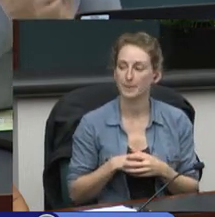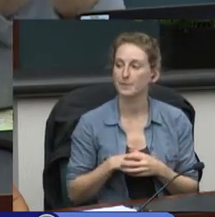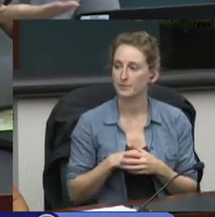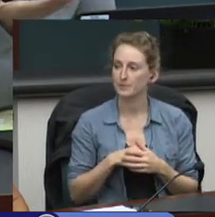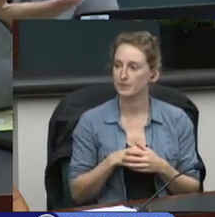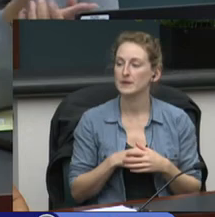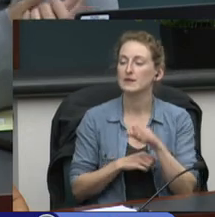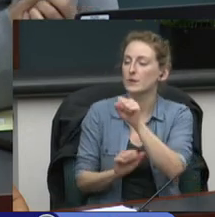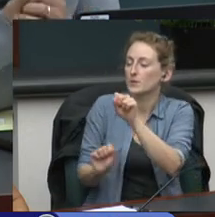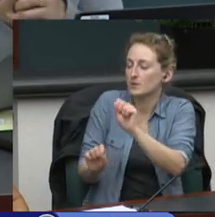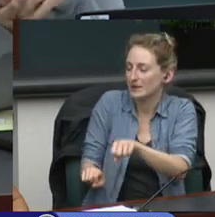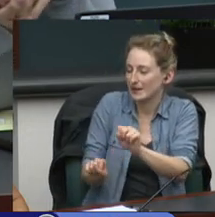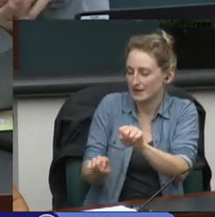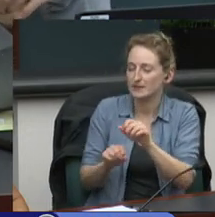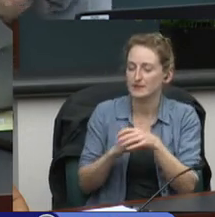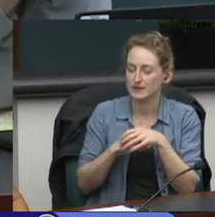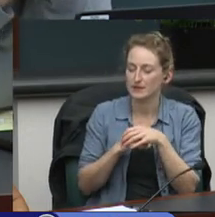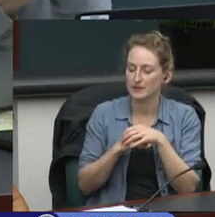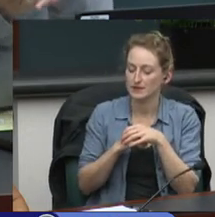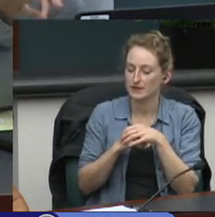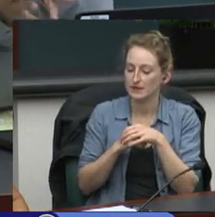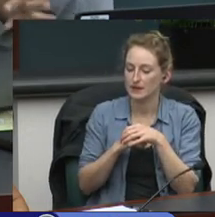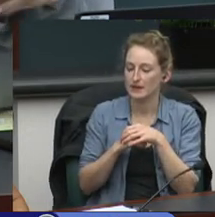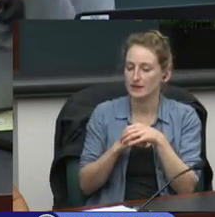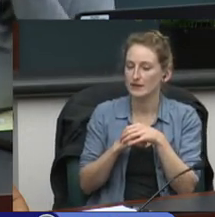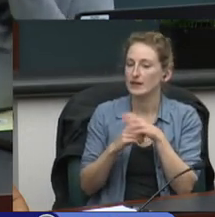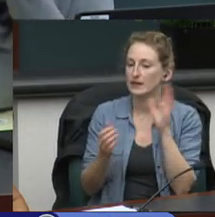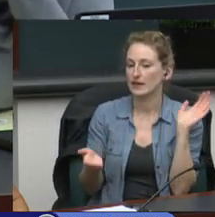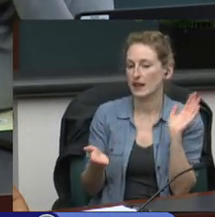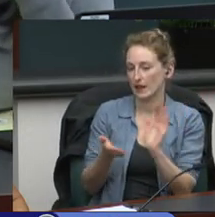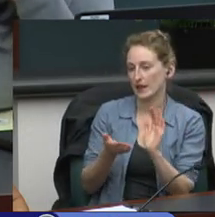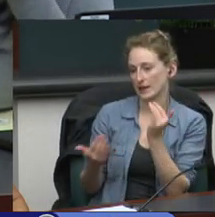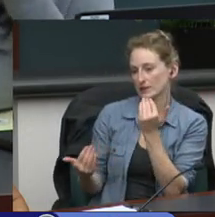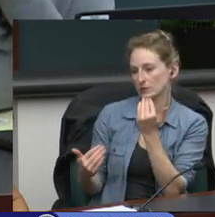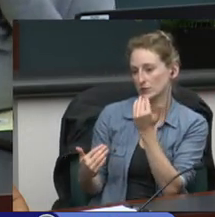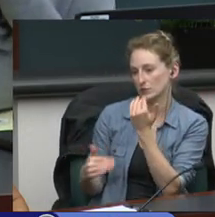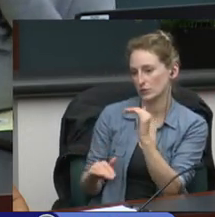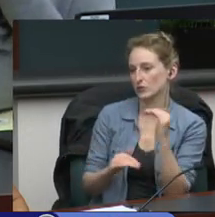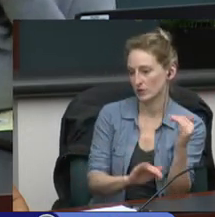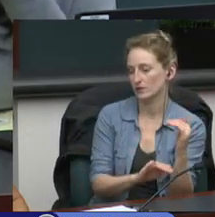yes it would be less restrictive in some yes it's less restrictive that's what I